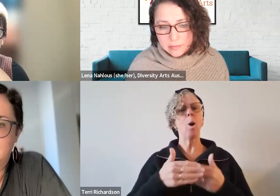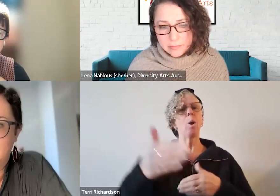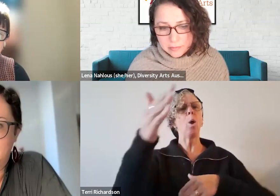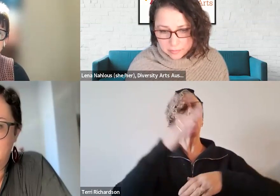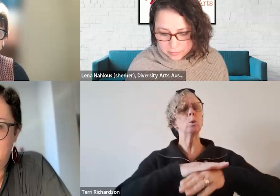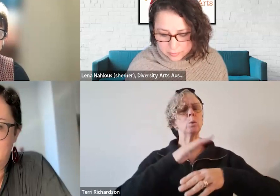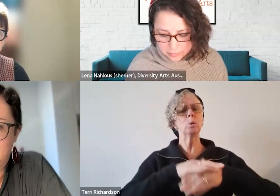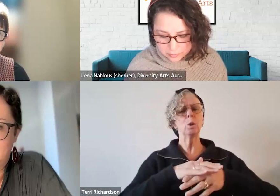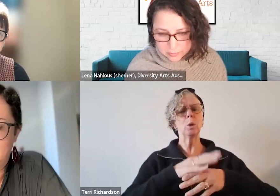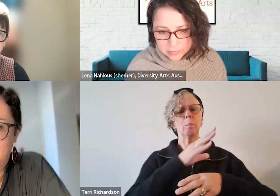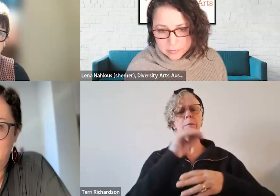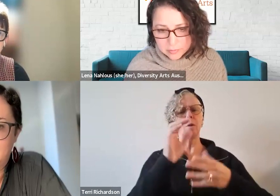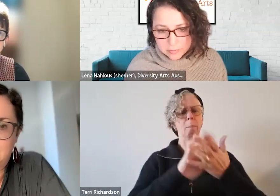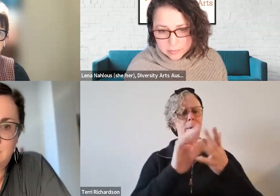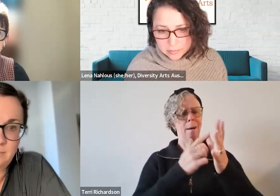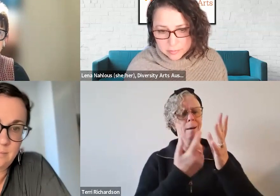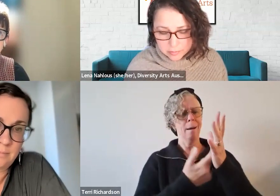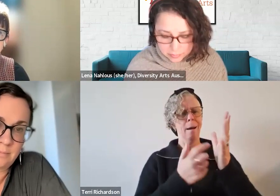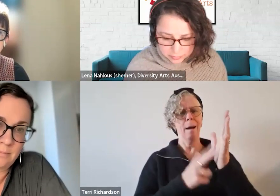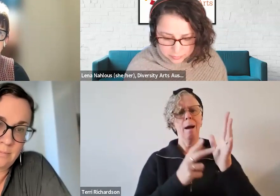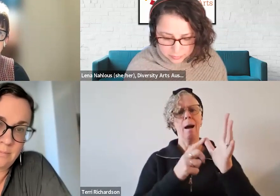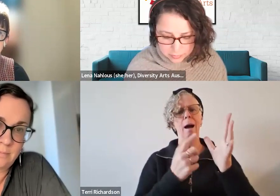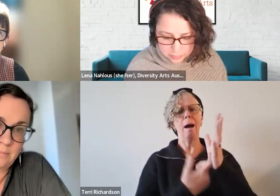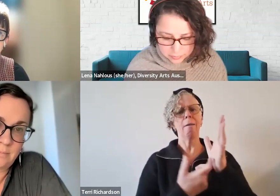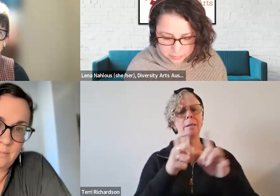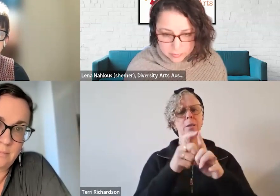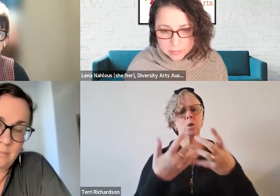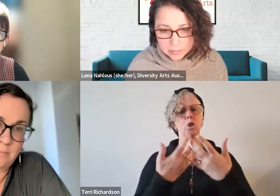run out of Harvard University and University of